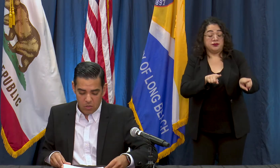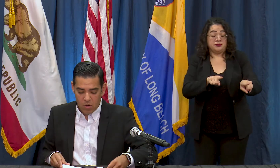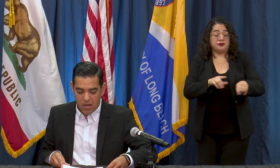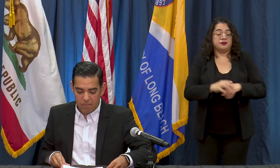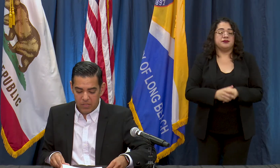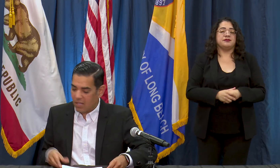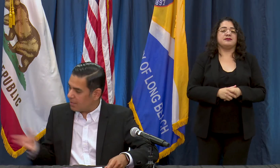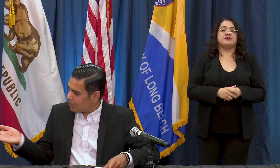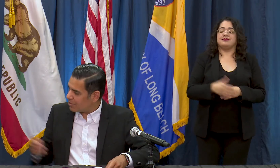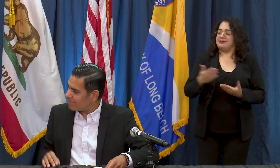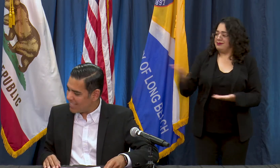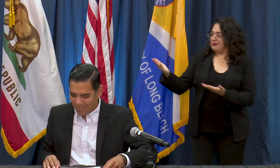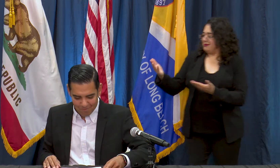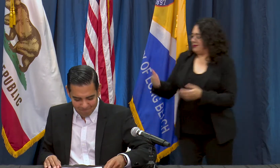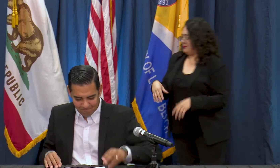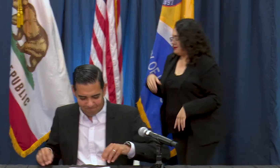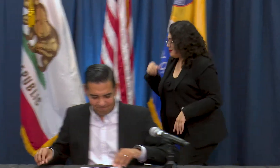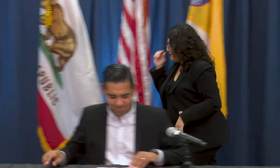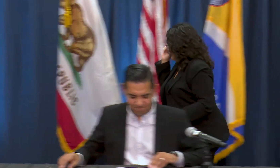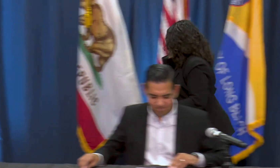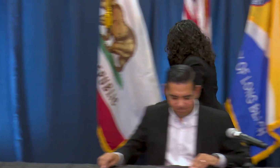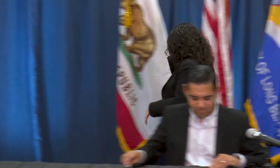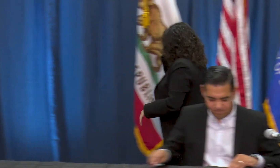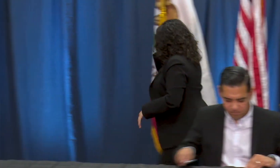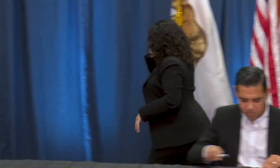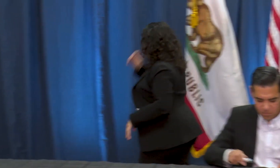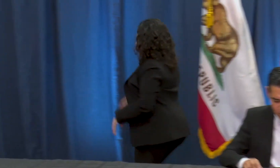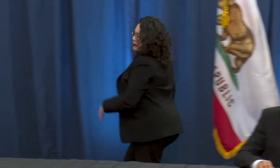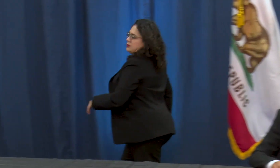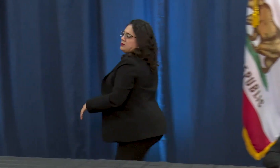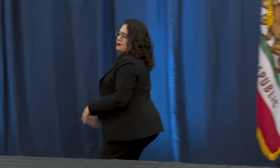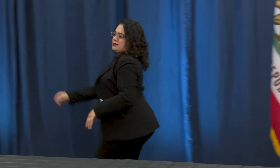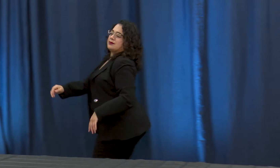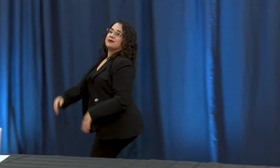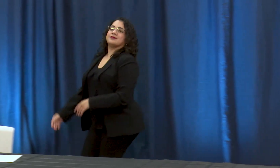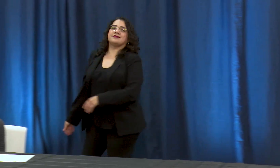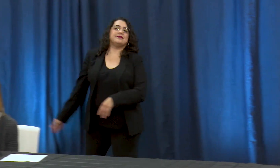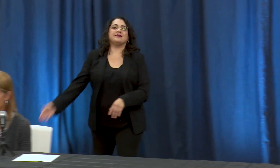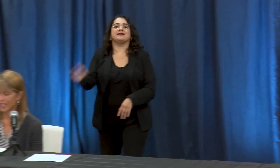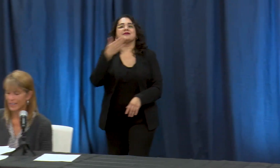so Kelly please, thank you. Thank you Mayor. Good afternoon everybody,